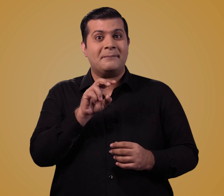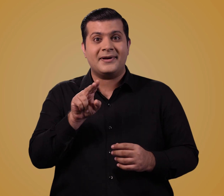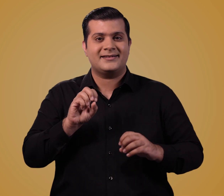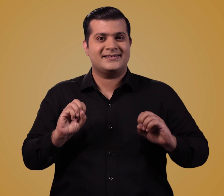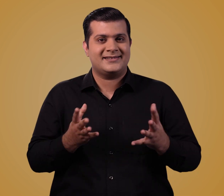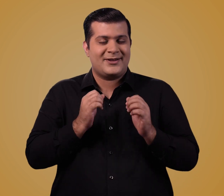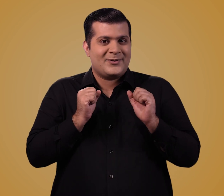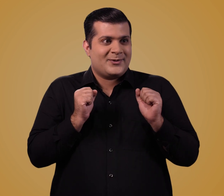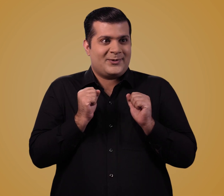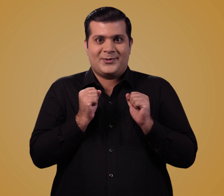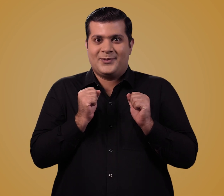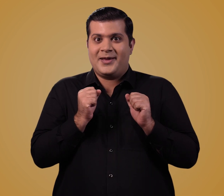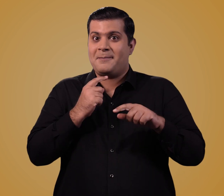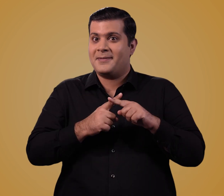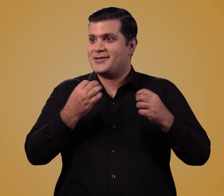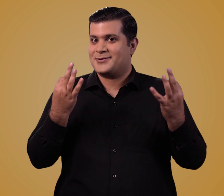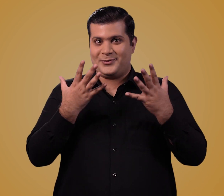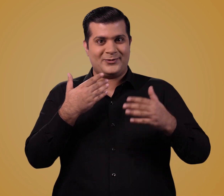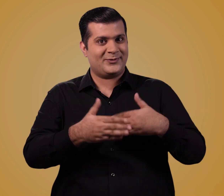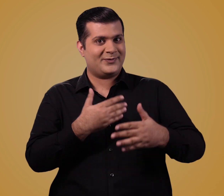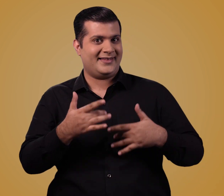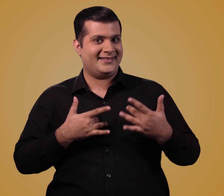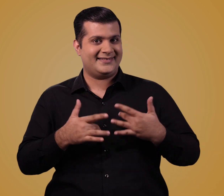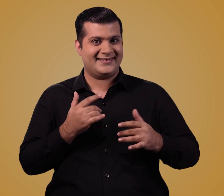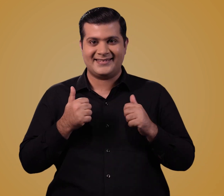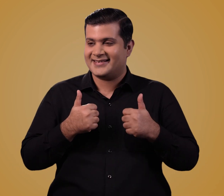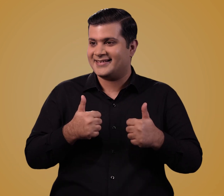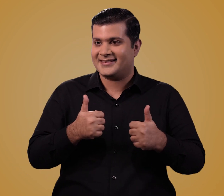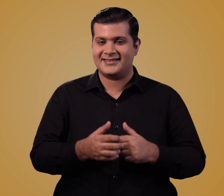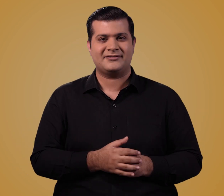Which means winter is here, a new season! Exciting right!